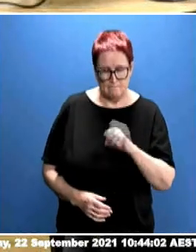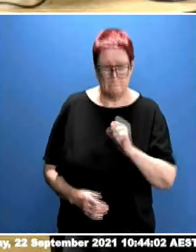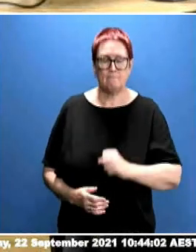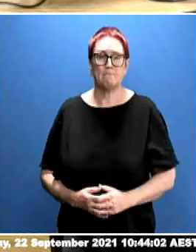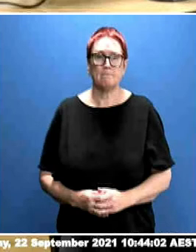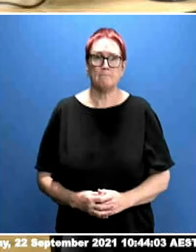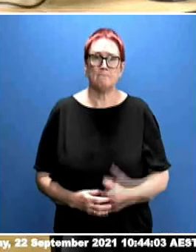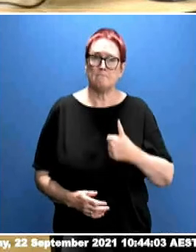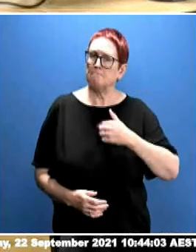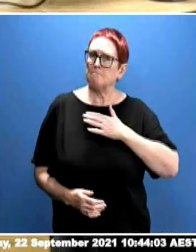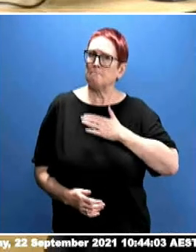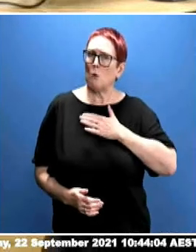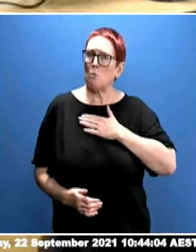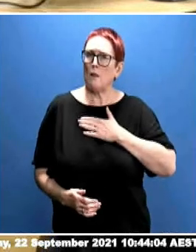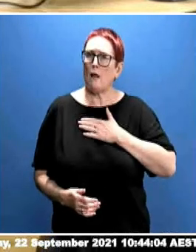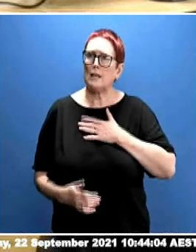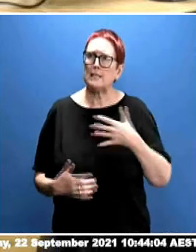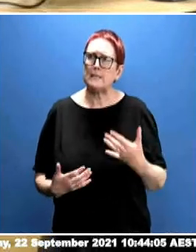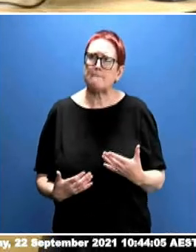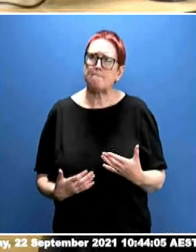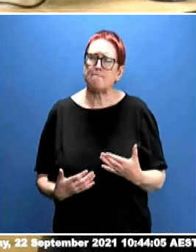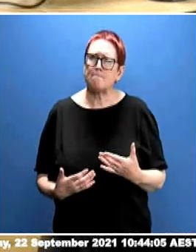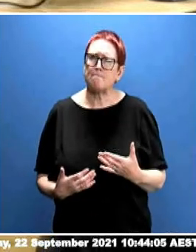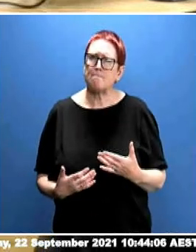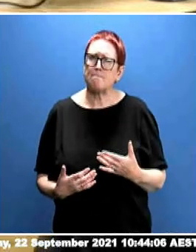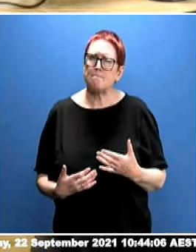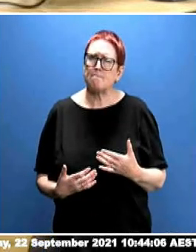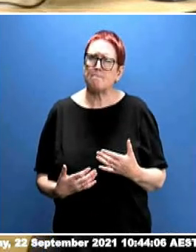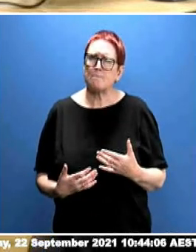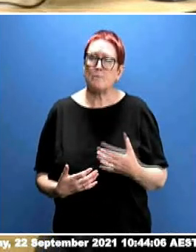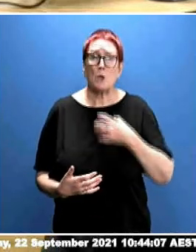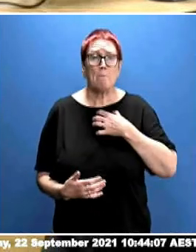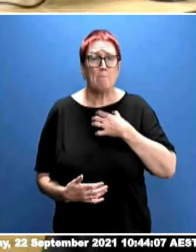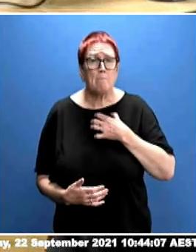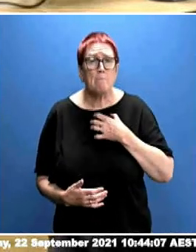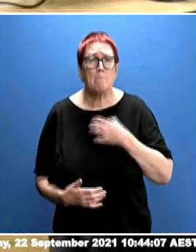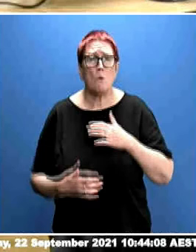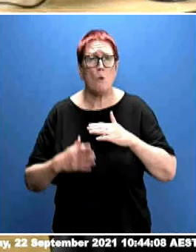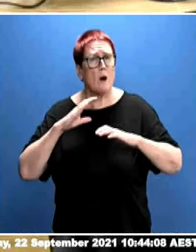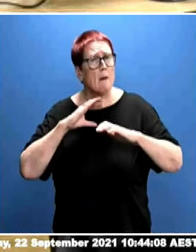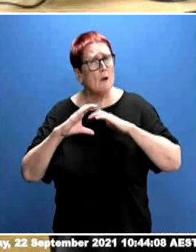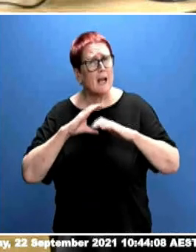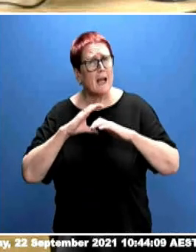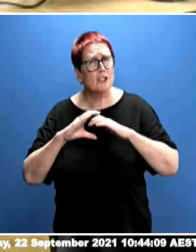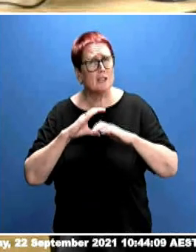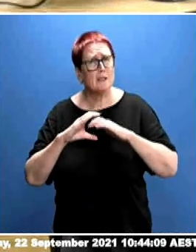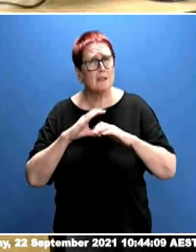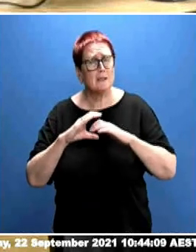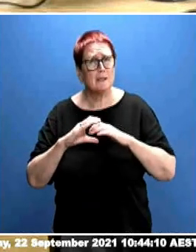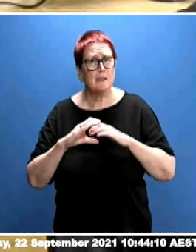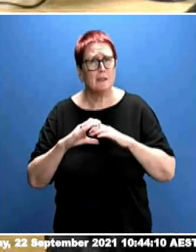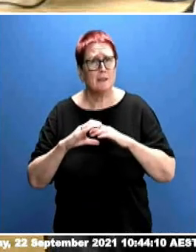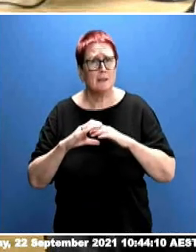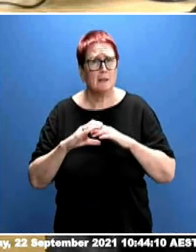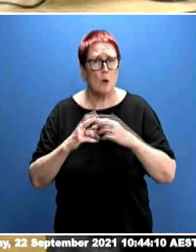I would like maybe for like more communication between Child Safety